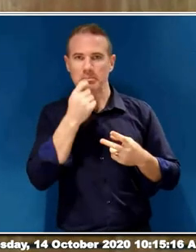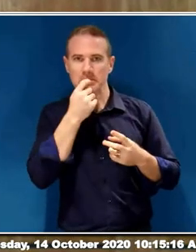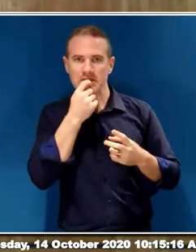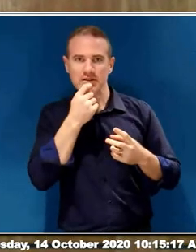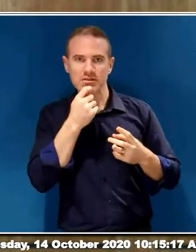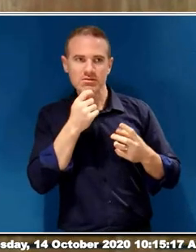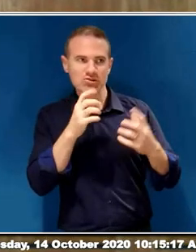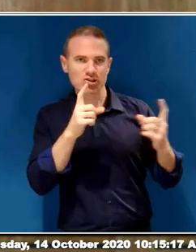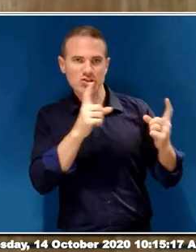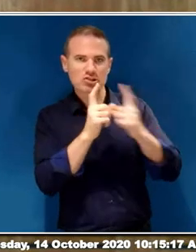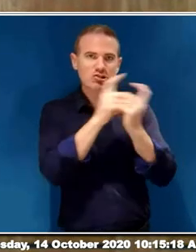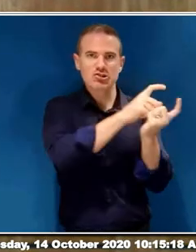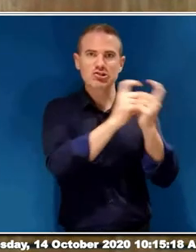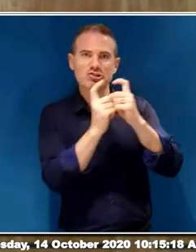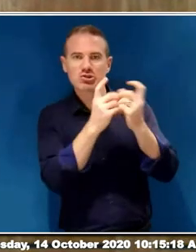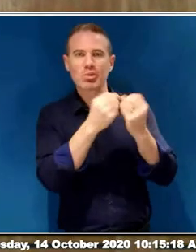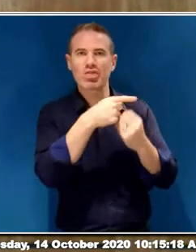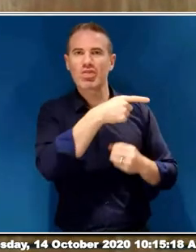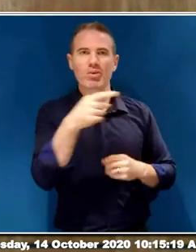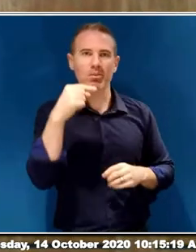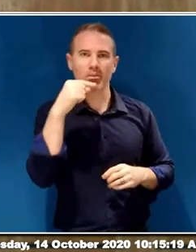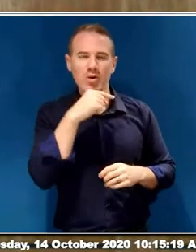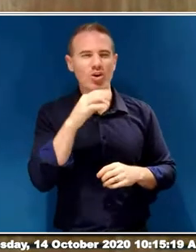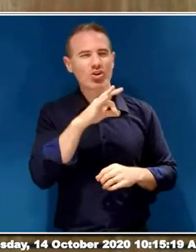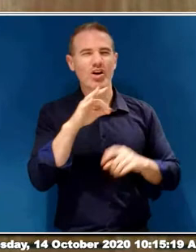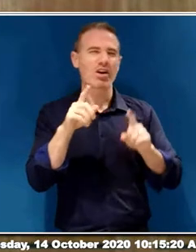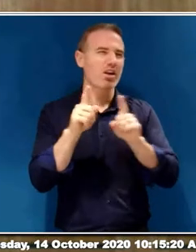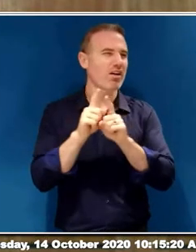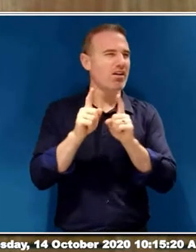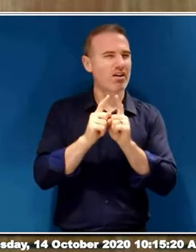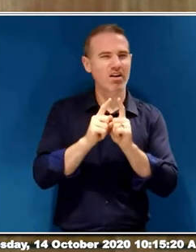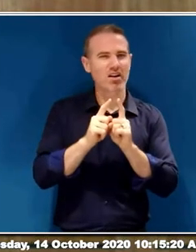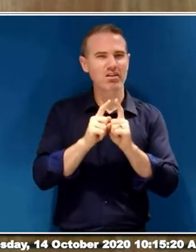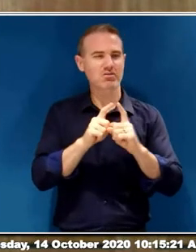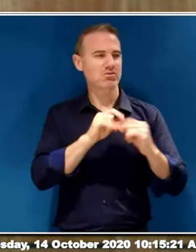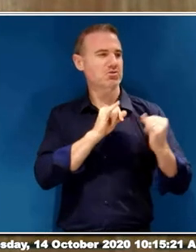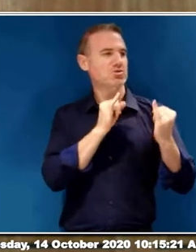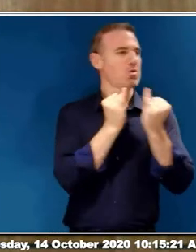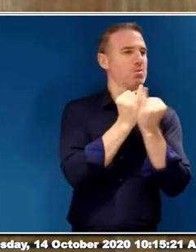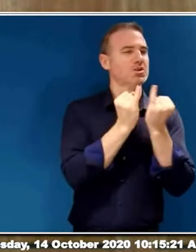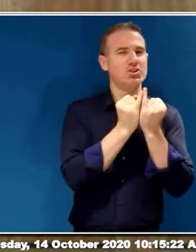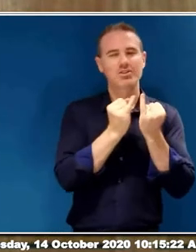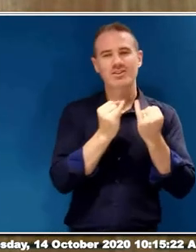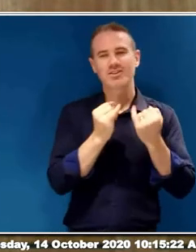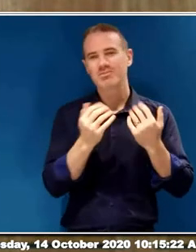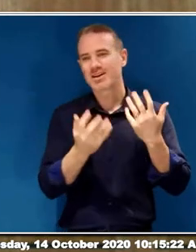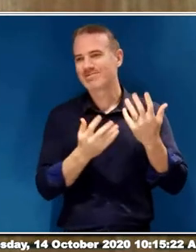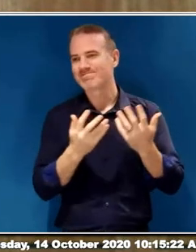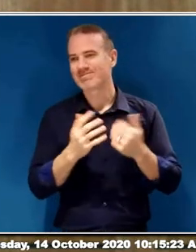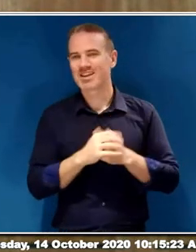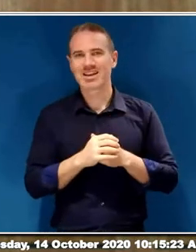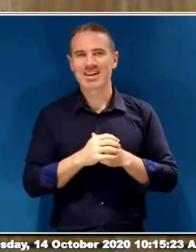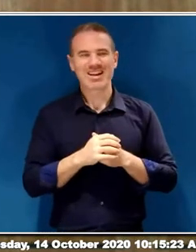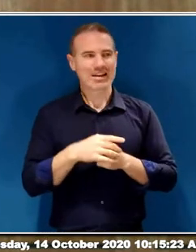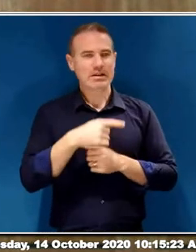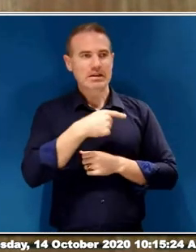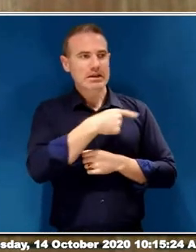not a contest, but --- there were no role models in that particular class